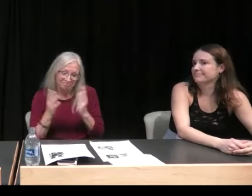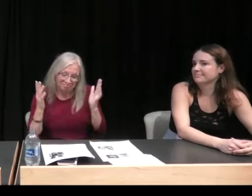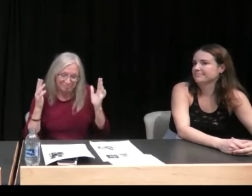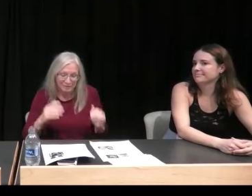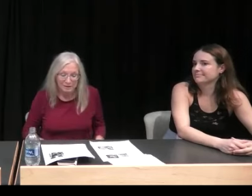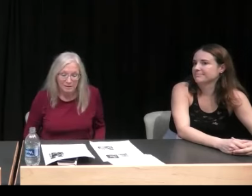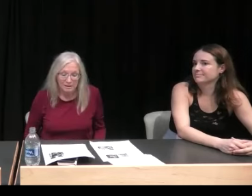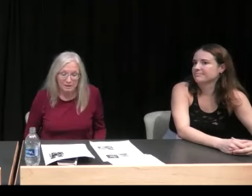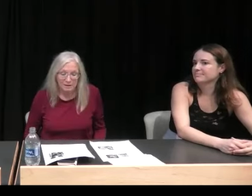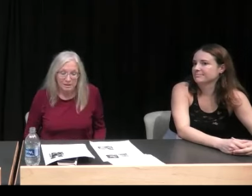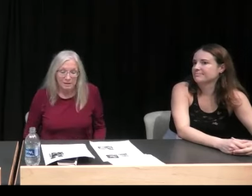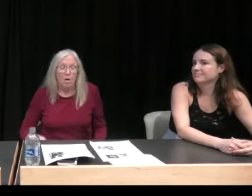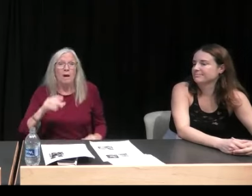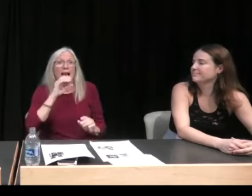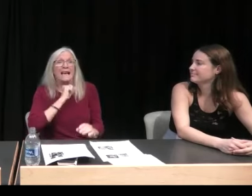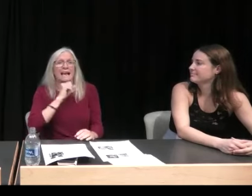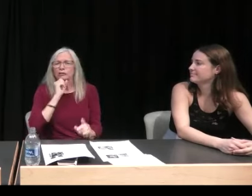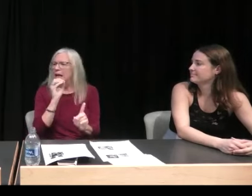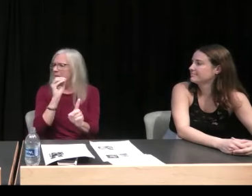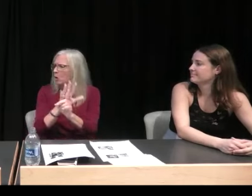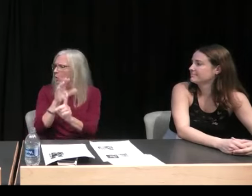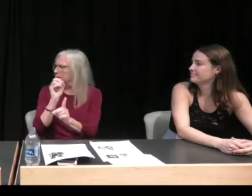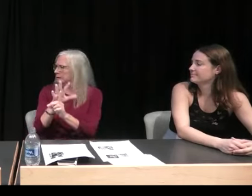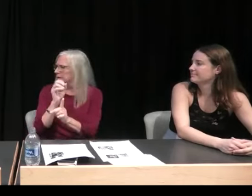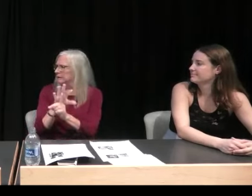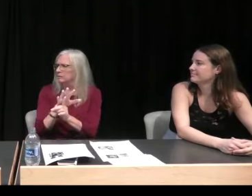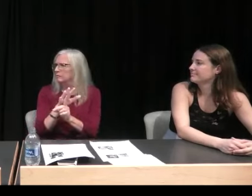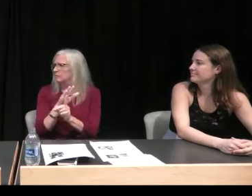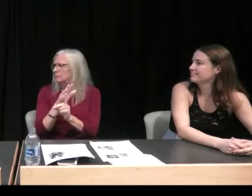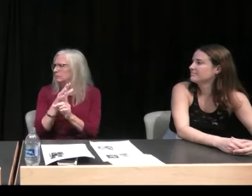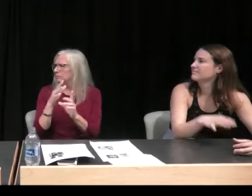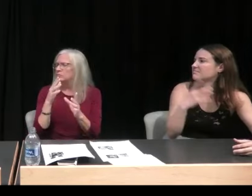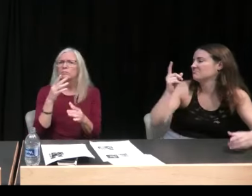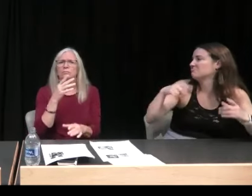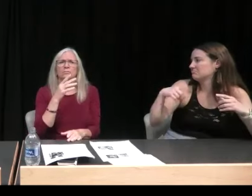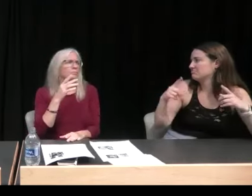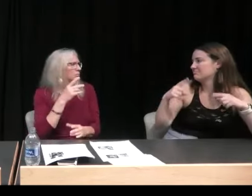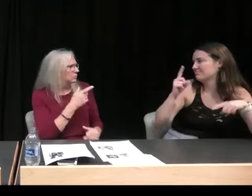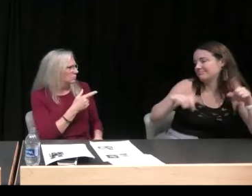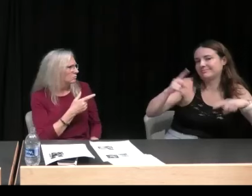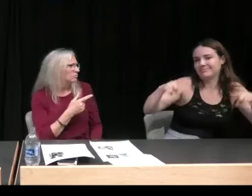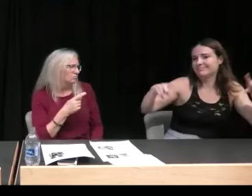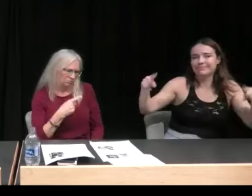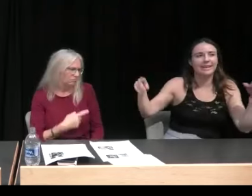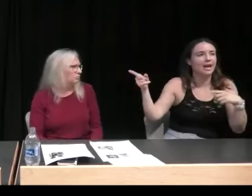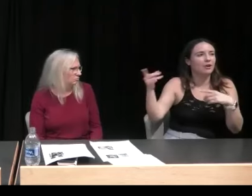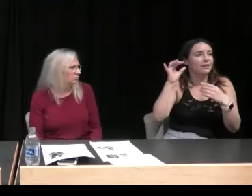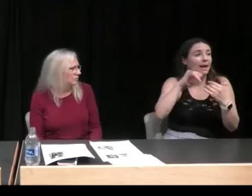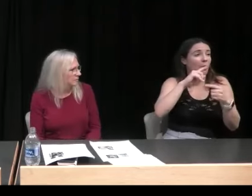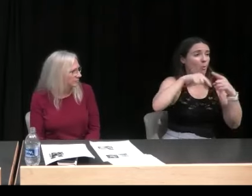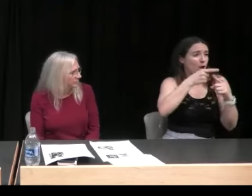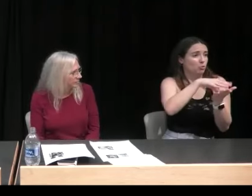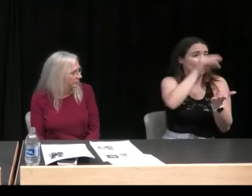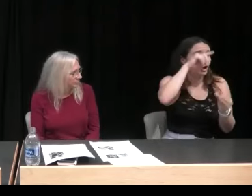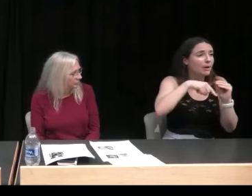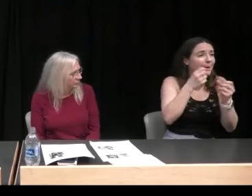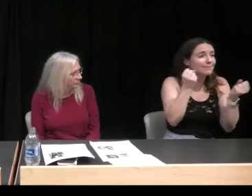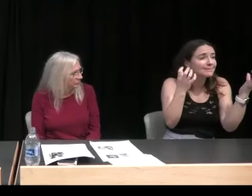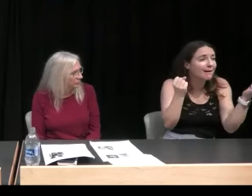be passed on you know down through the generation and another topic the exposure to sign language is